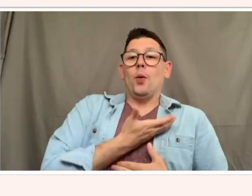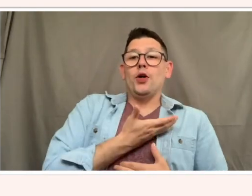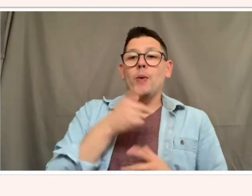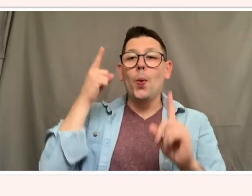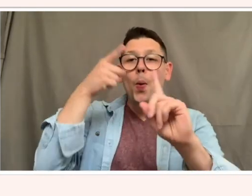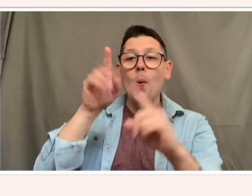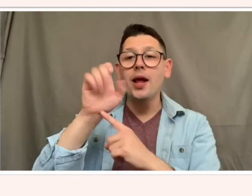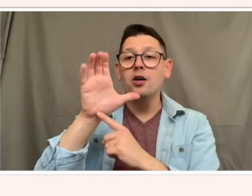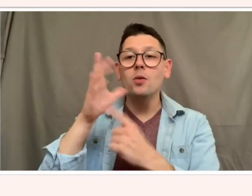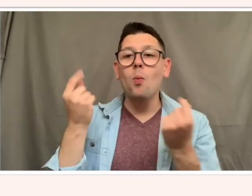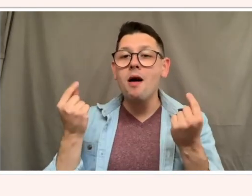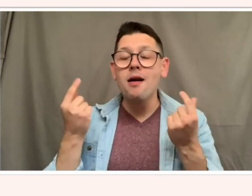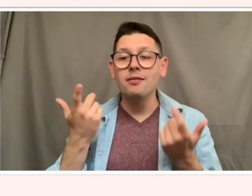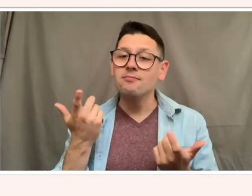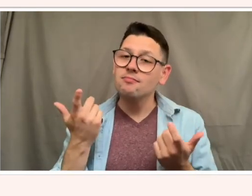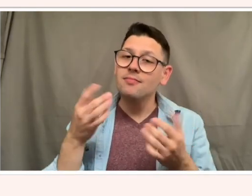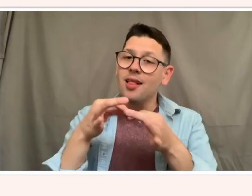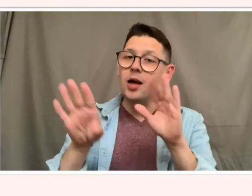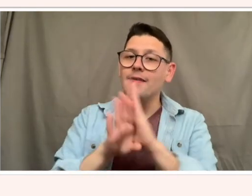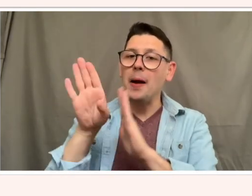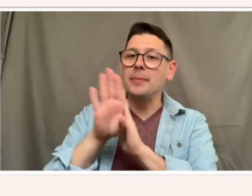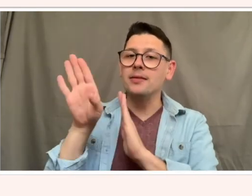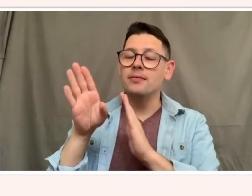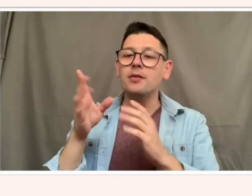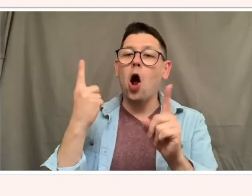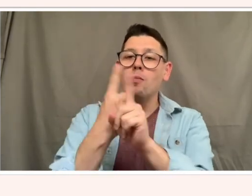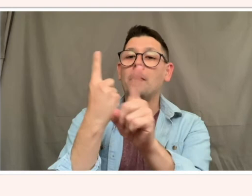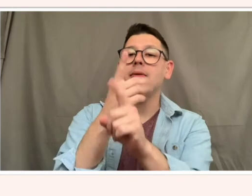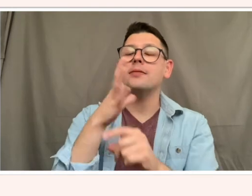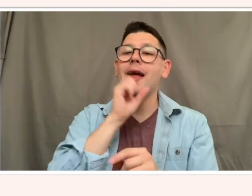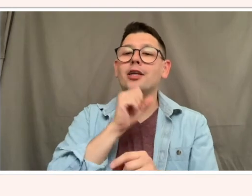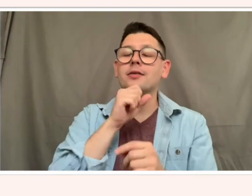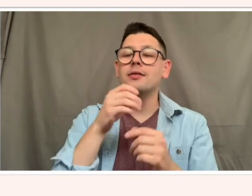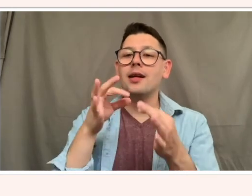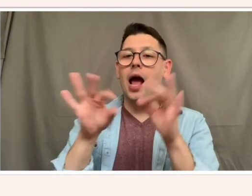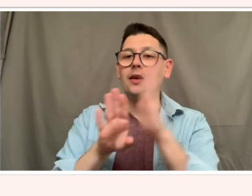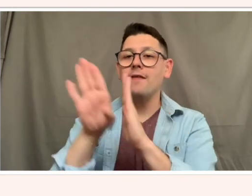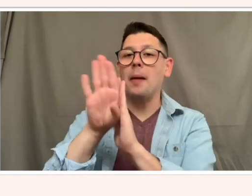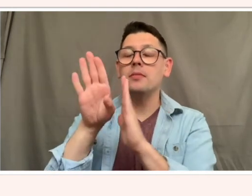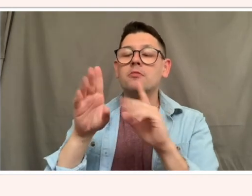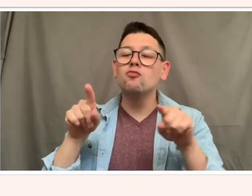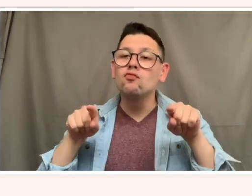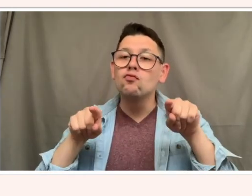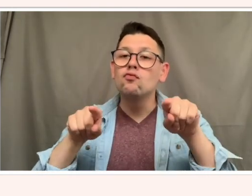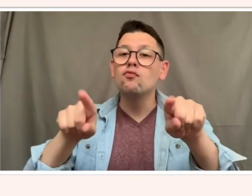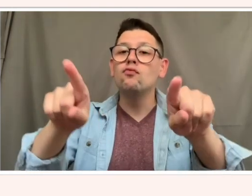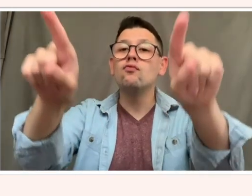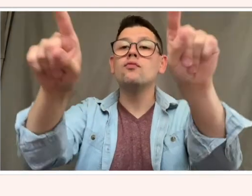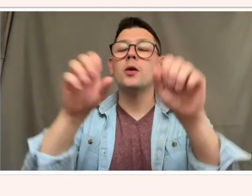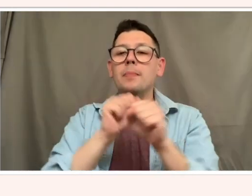and productively, and so for our ELC group, we are trying to make sure that